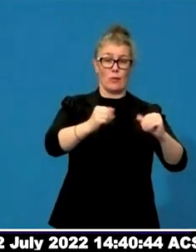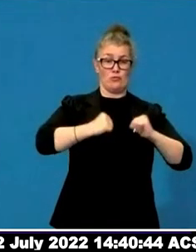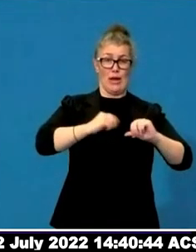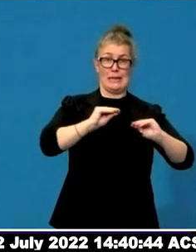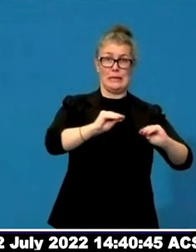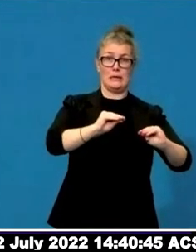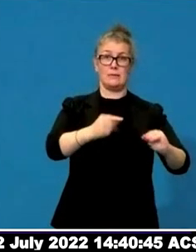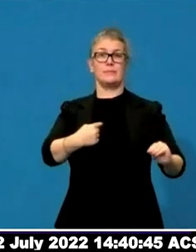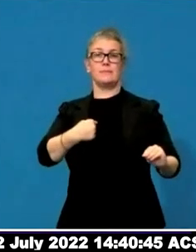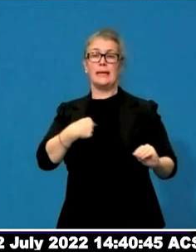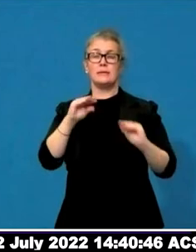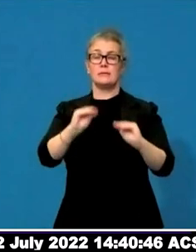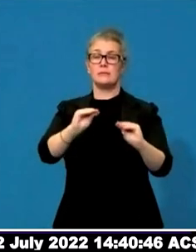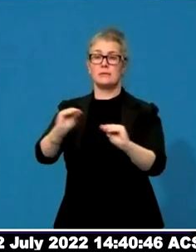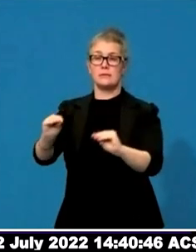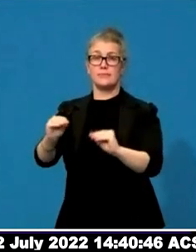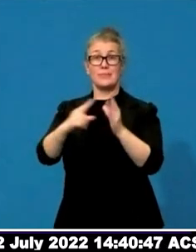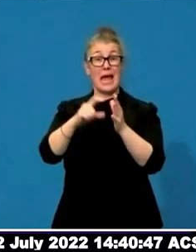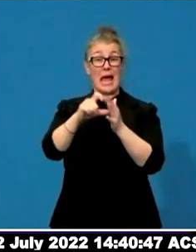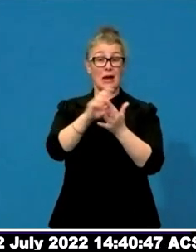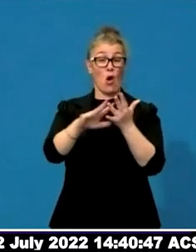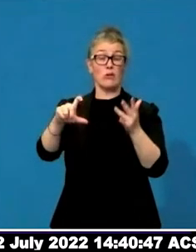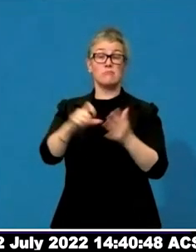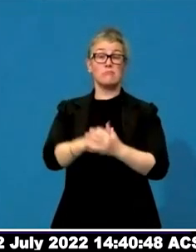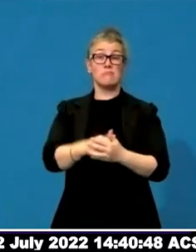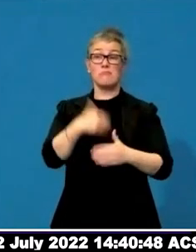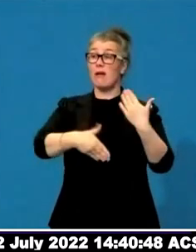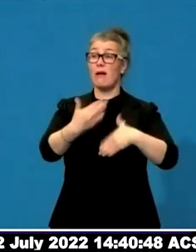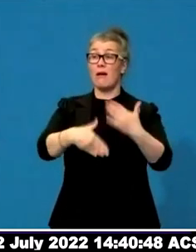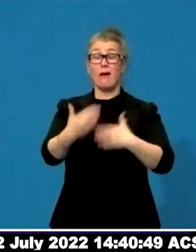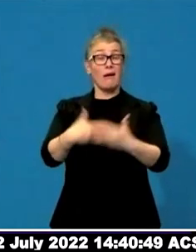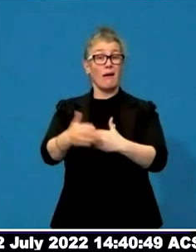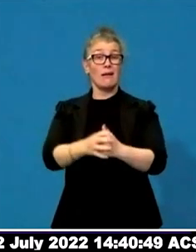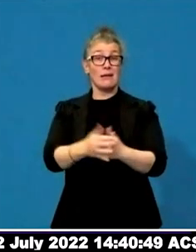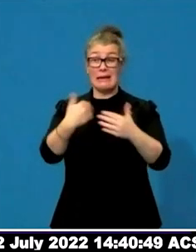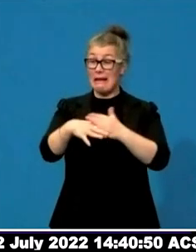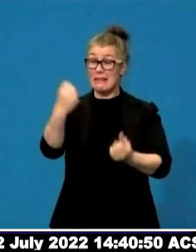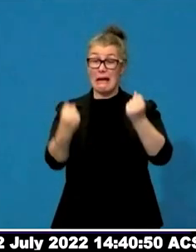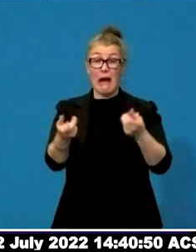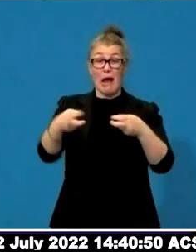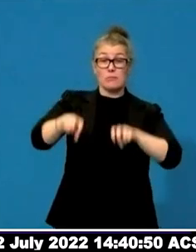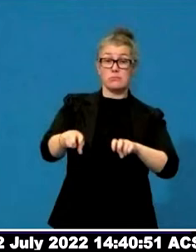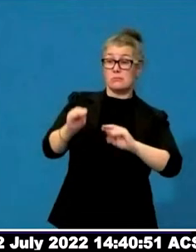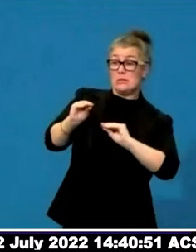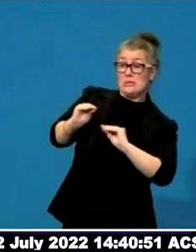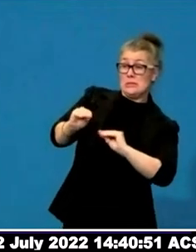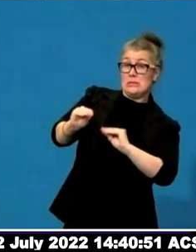It's been ad hoc on the fly, as we're running out the door, sitting in a car together, when we're travelling up the Cape in a vehicle.